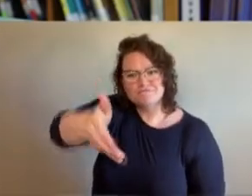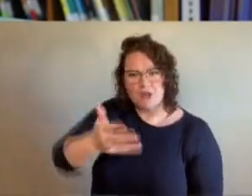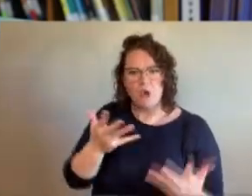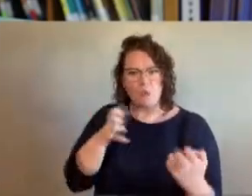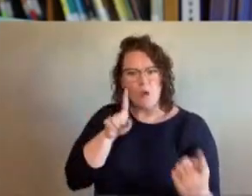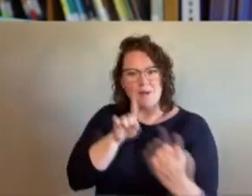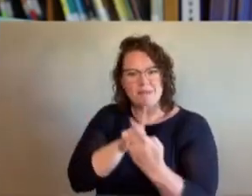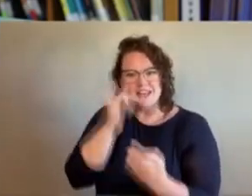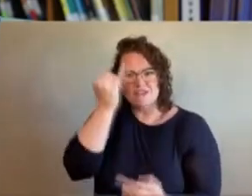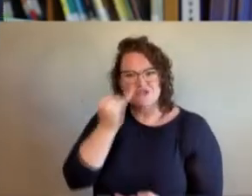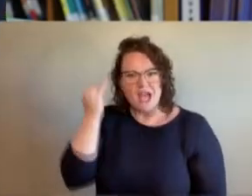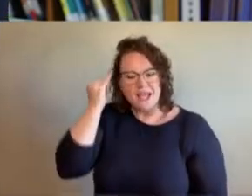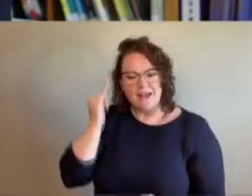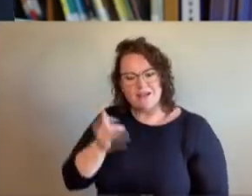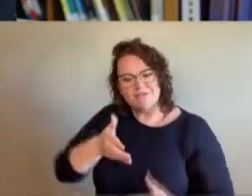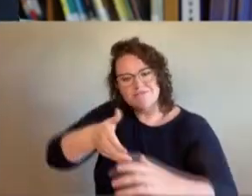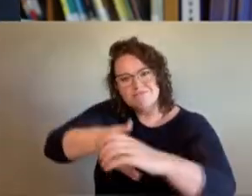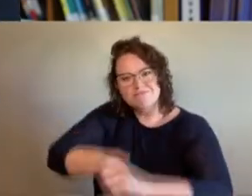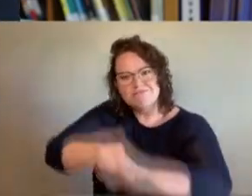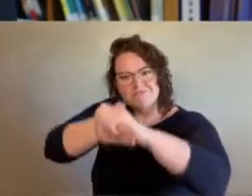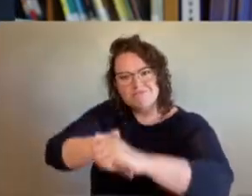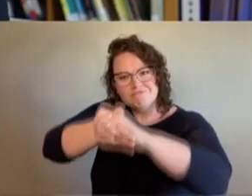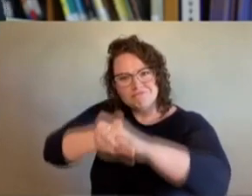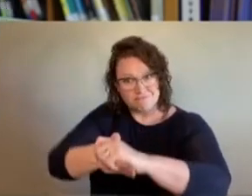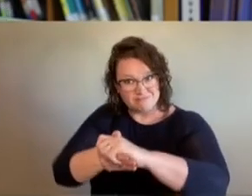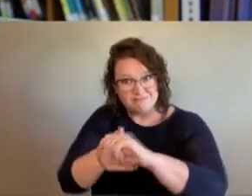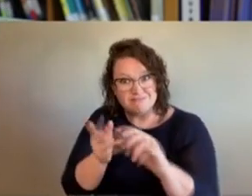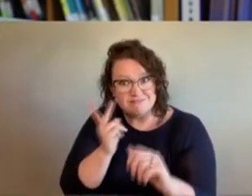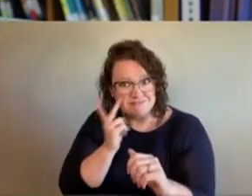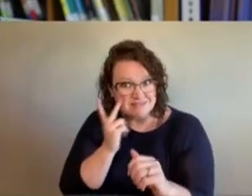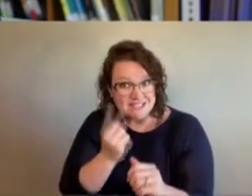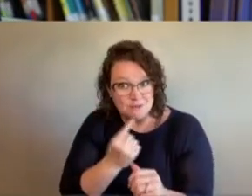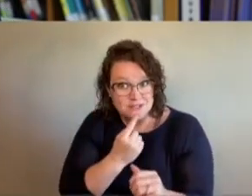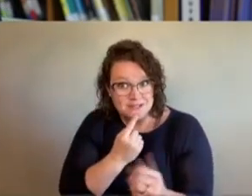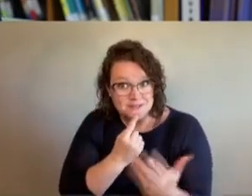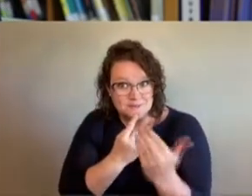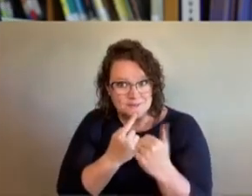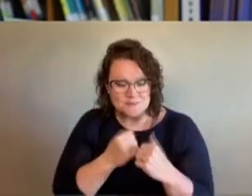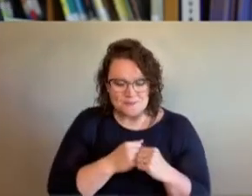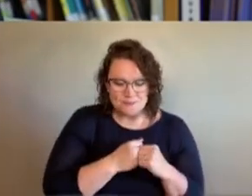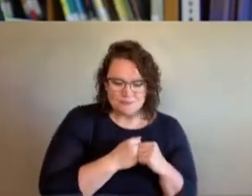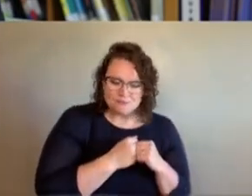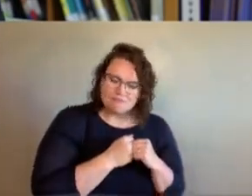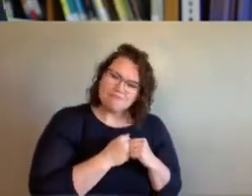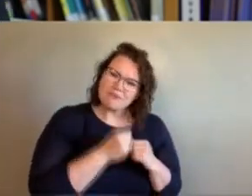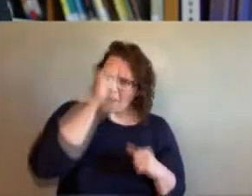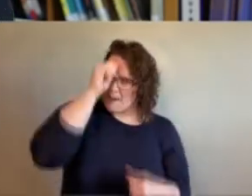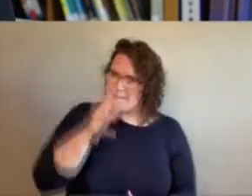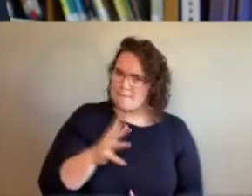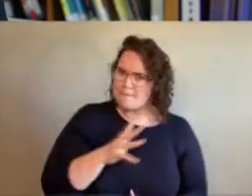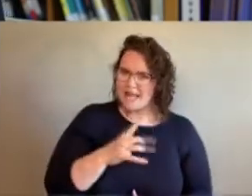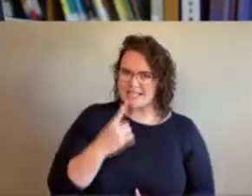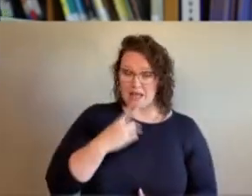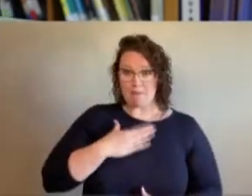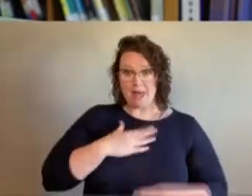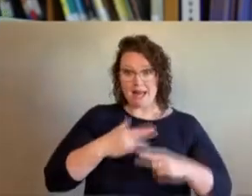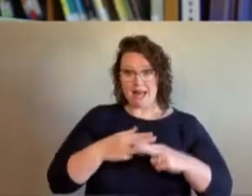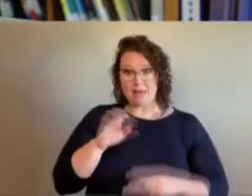sitting just down the hill. As Jackie passed by, he looked at the man, who stood and faced Jackie and stuck out his hand. He wants to meet him. I wonder what he is going to